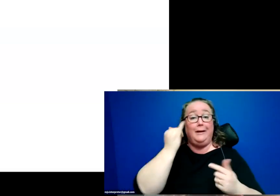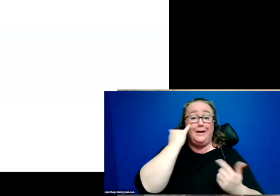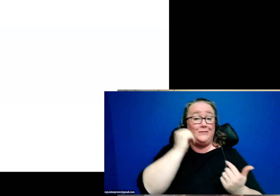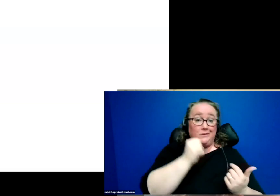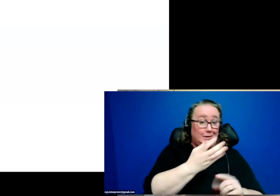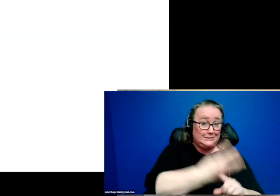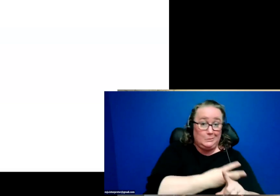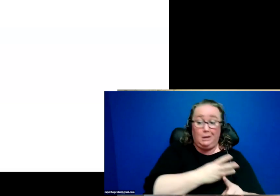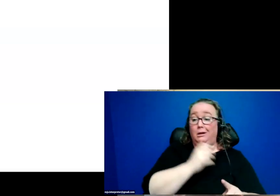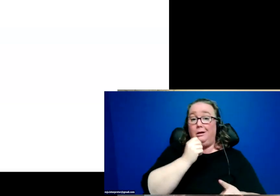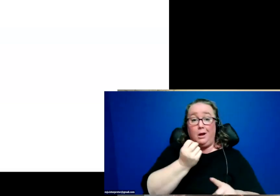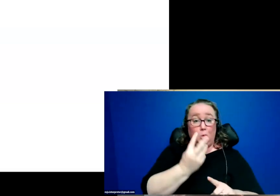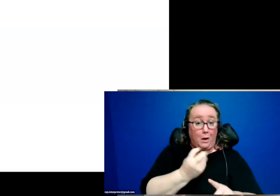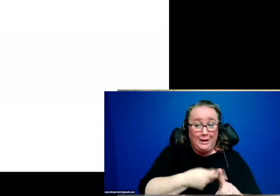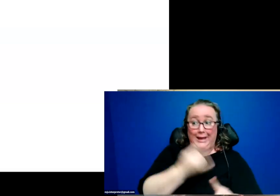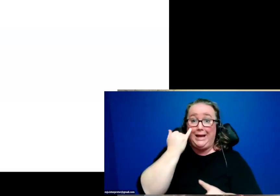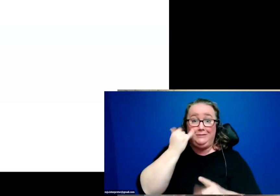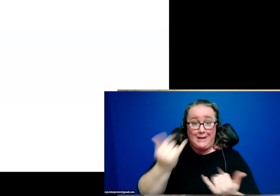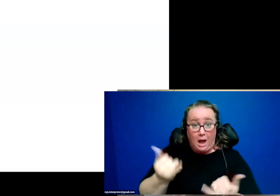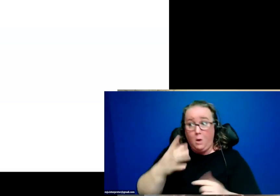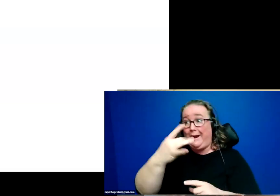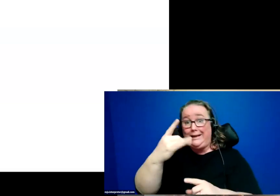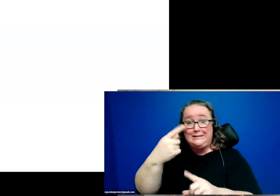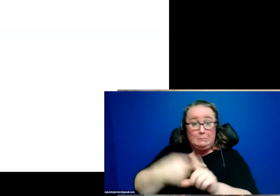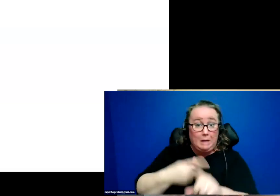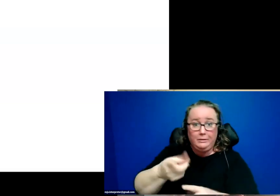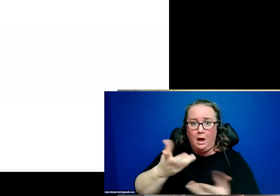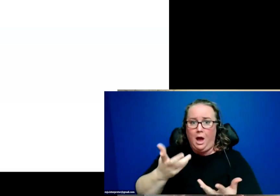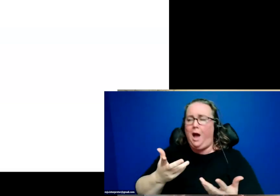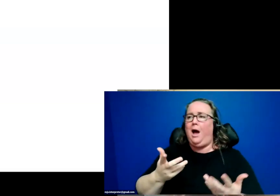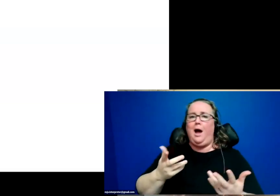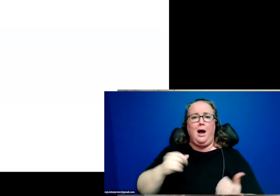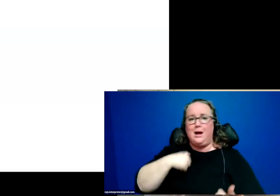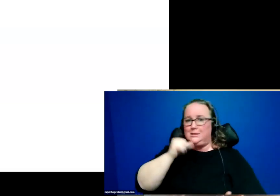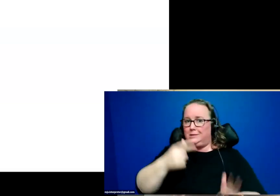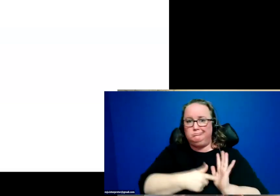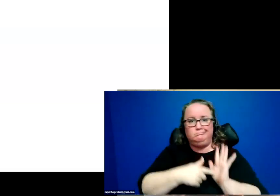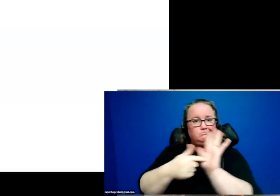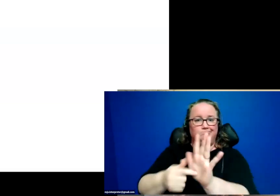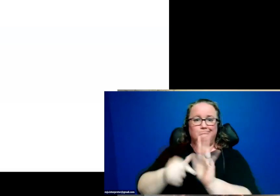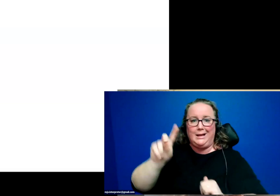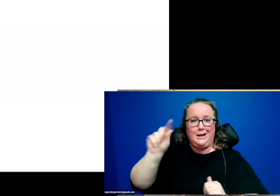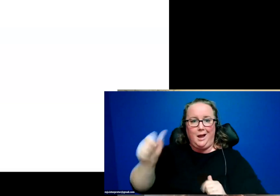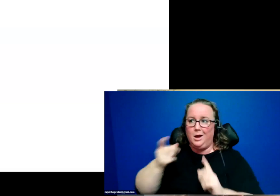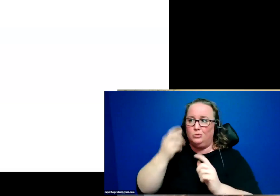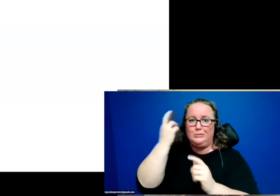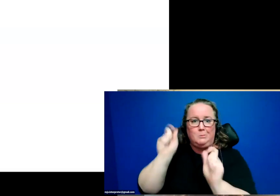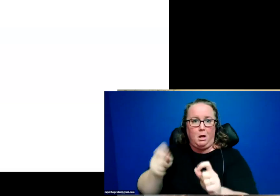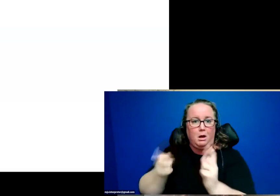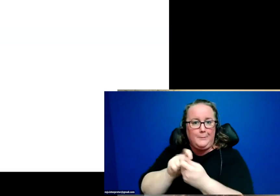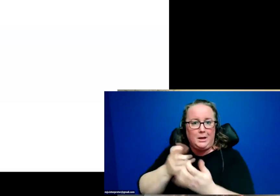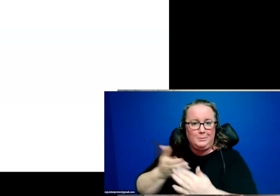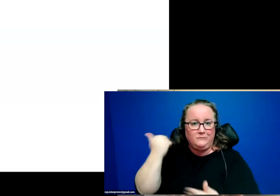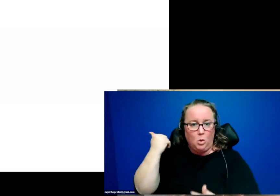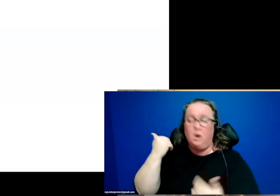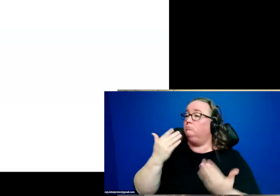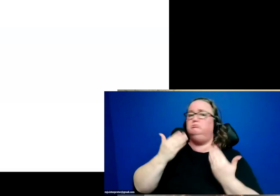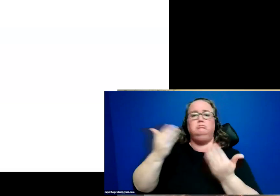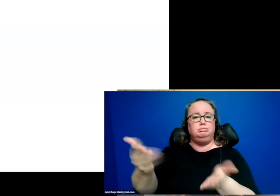even if you're at the 18 month and you're like, Dang, I didn't raise reasonable accommodations in the other one, still raise it there. Say, we know more information now,